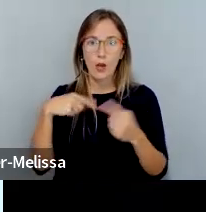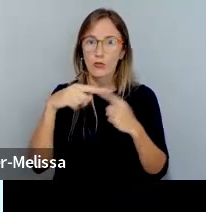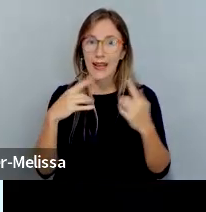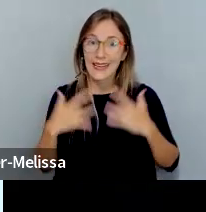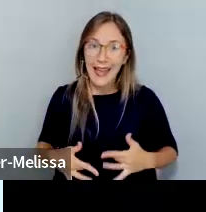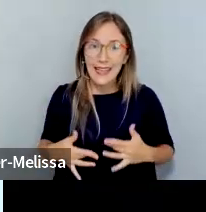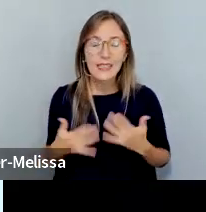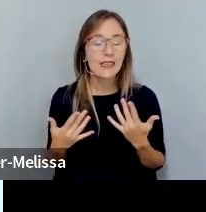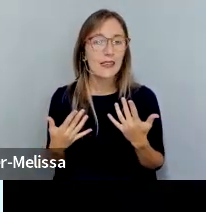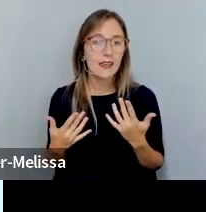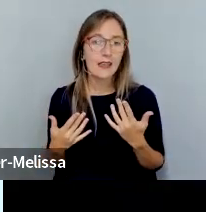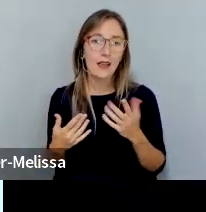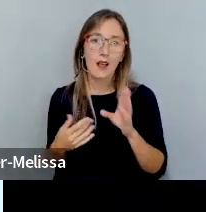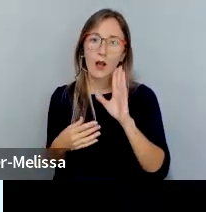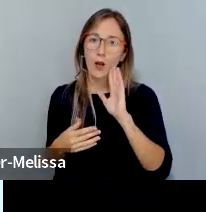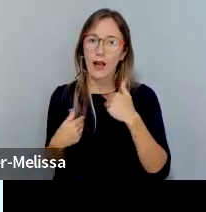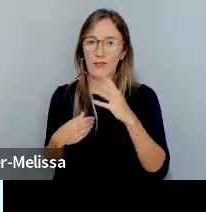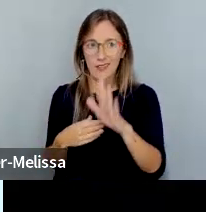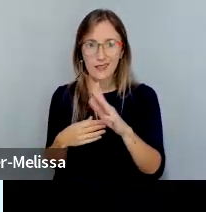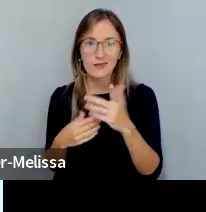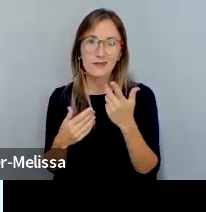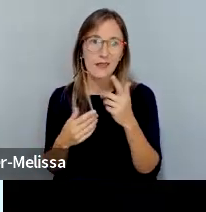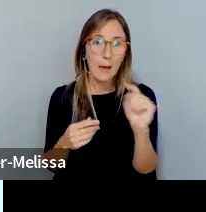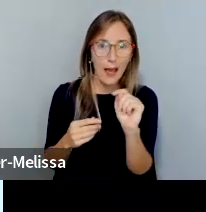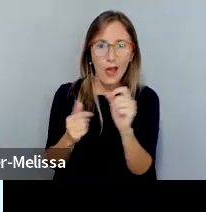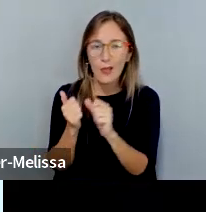horrible. Many times people were deprived of clothing and people were